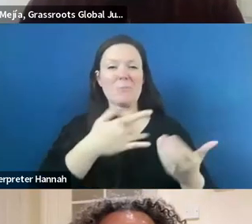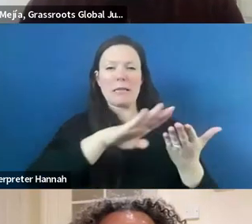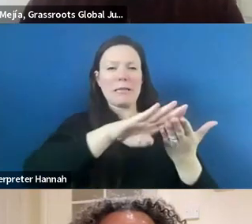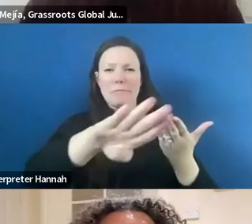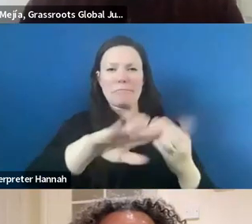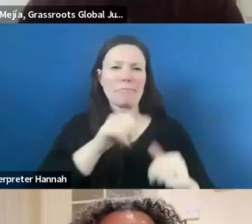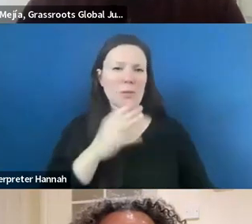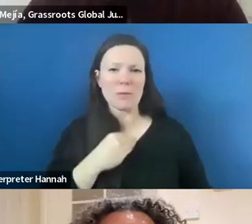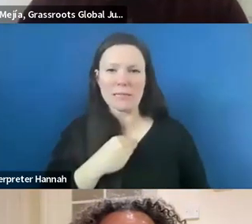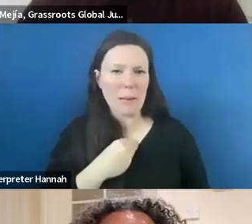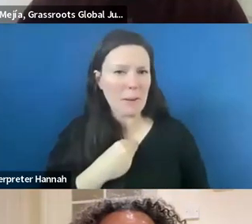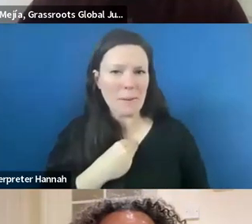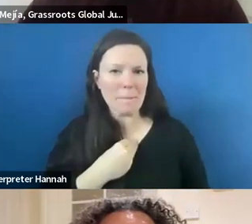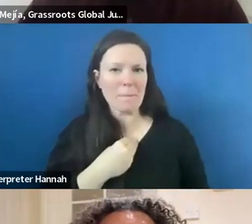You know, we